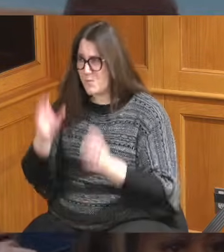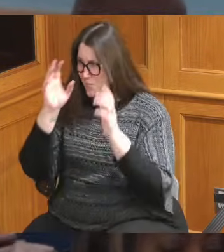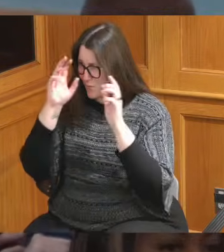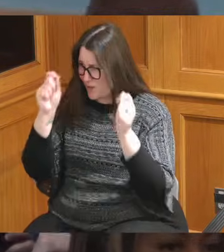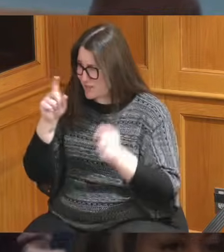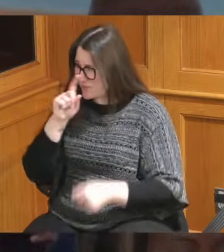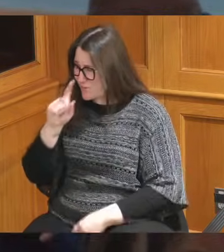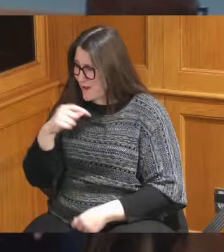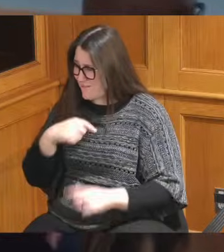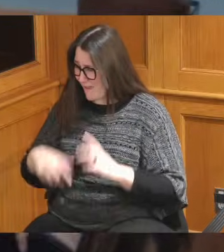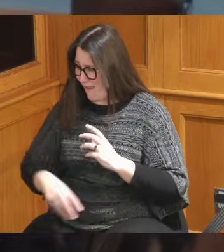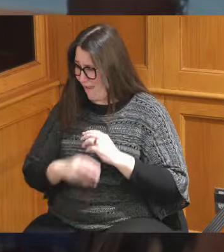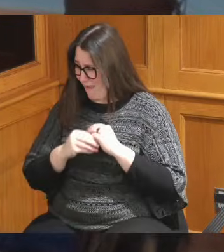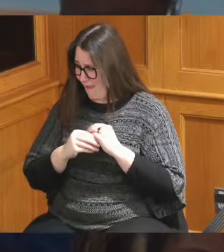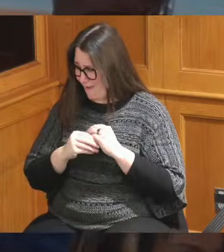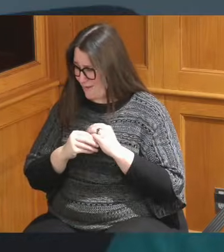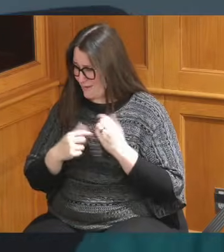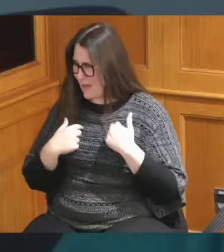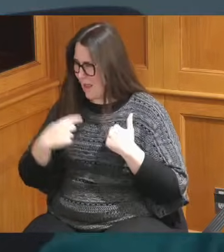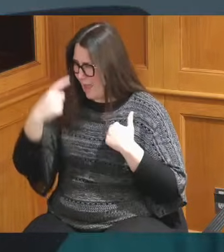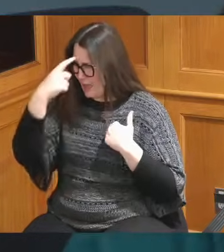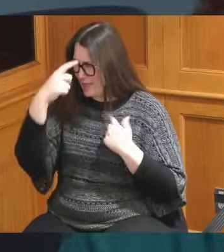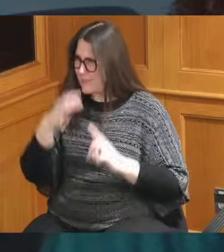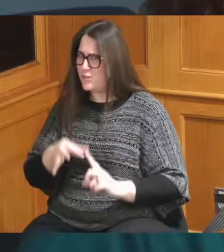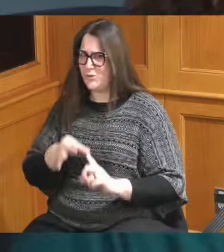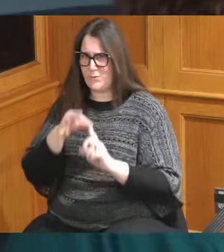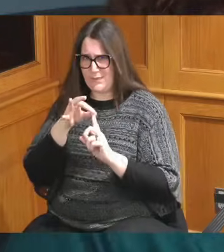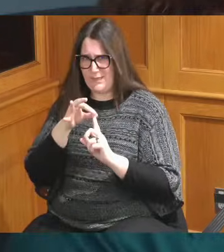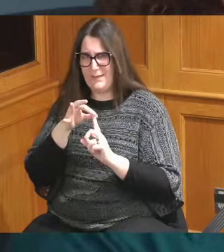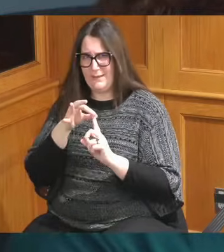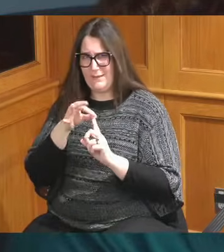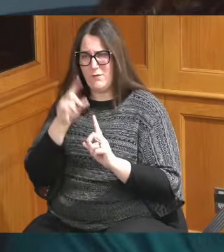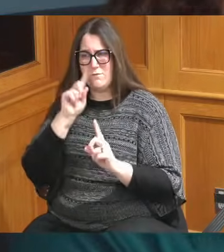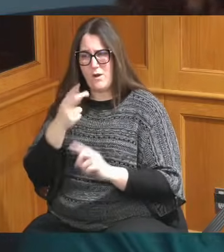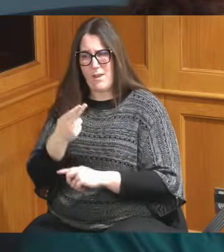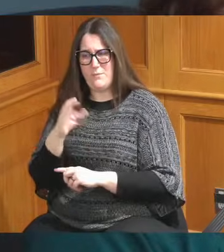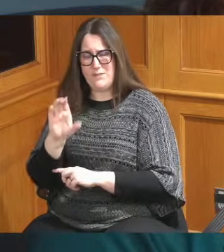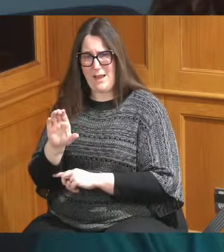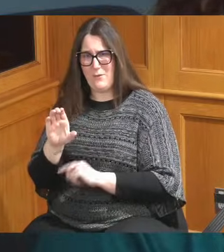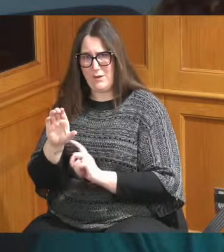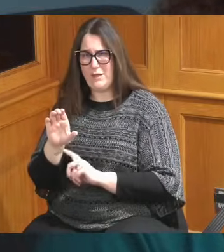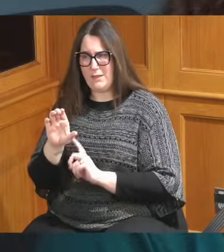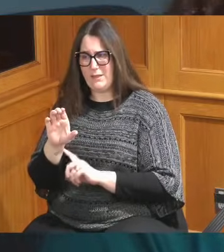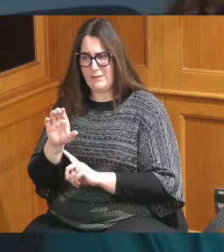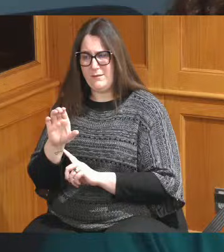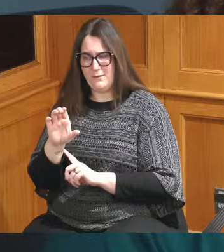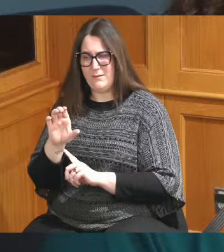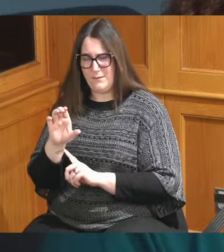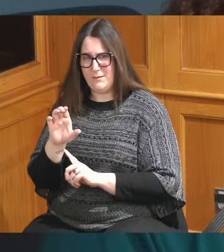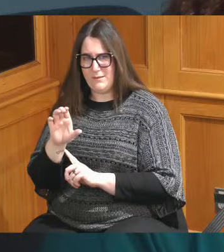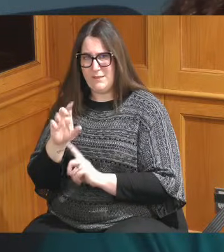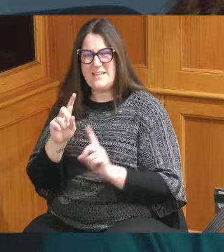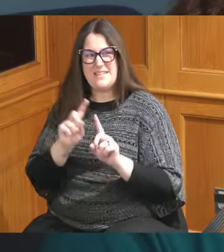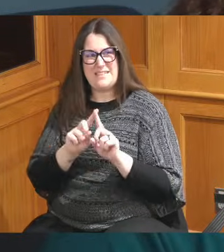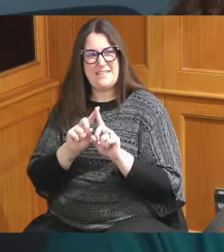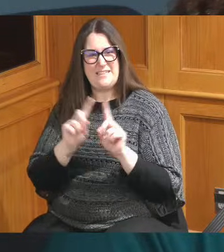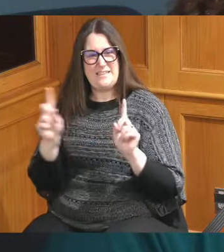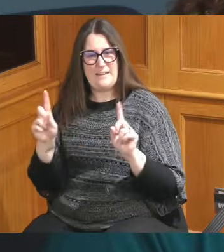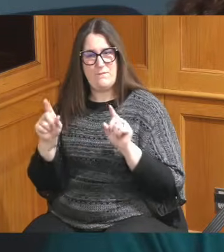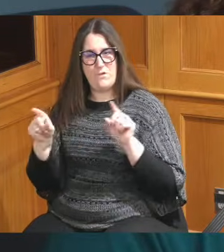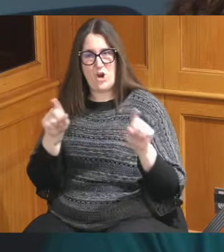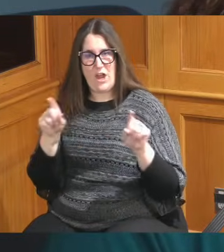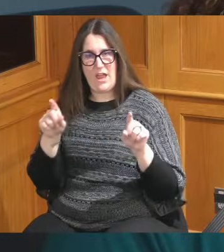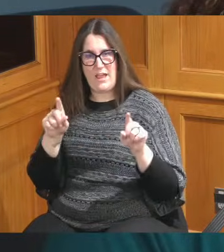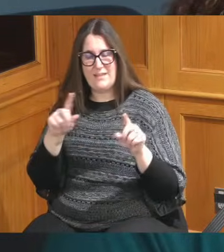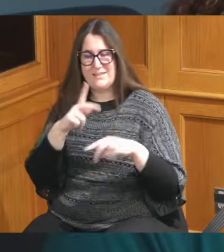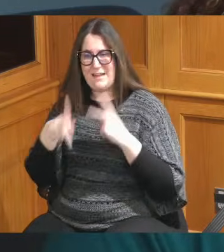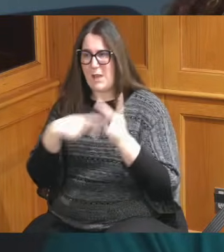add that this is I think very unique to Hamilton County and these are different denominations and